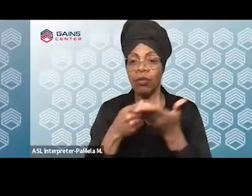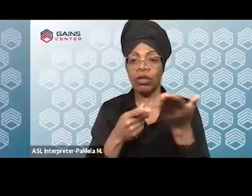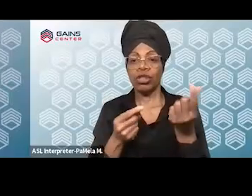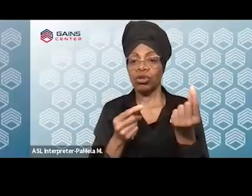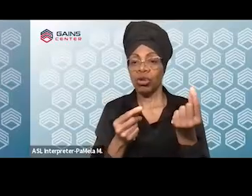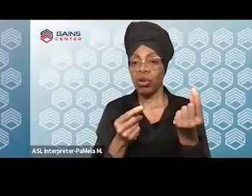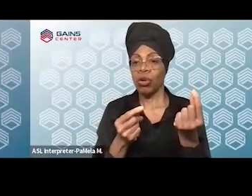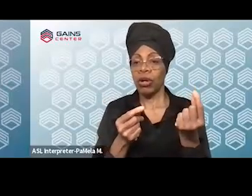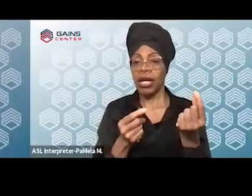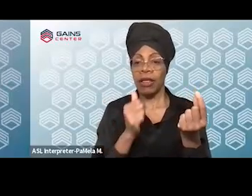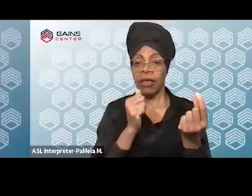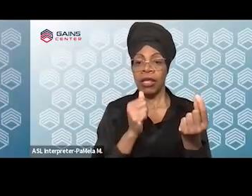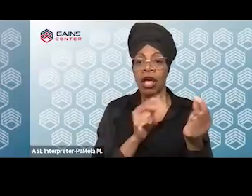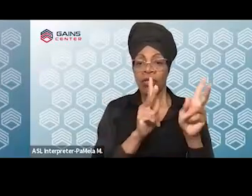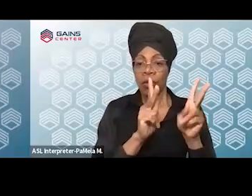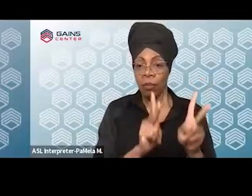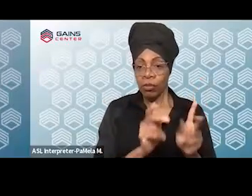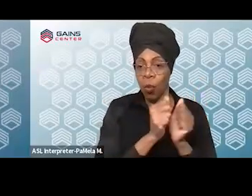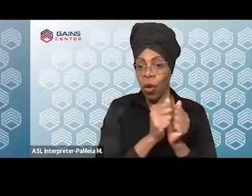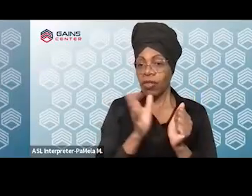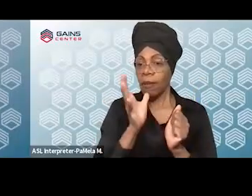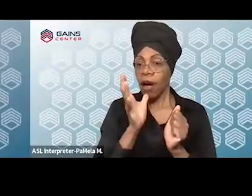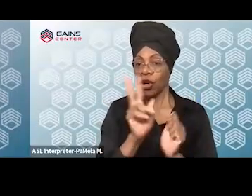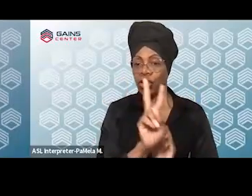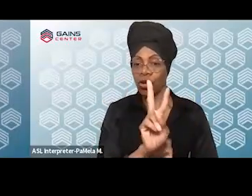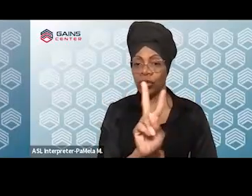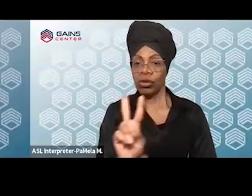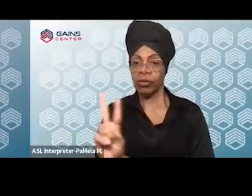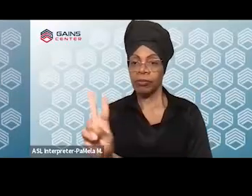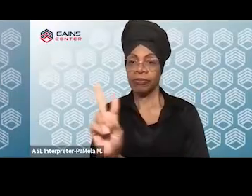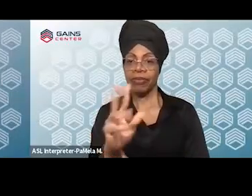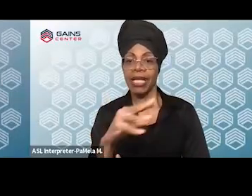in these outsourced drug testing collection sites